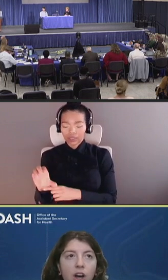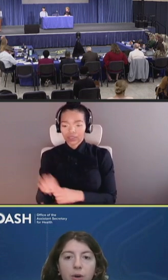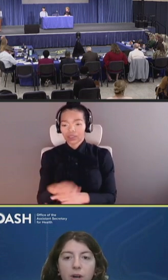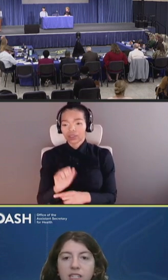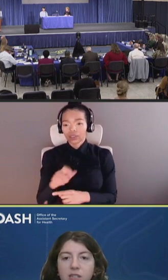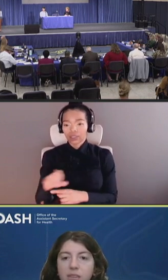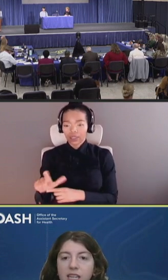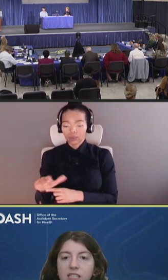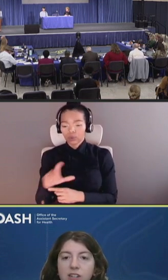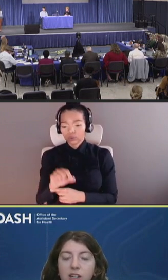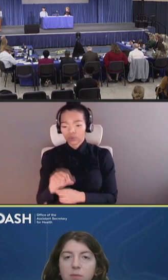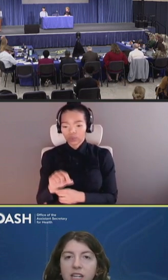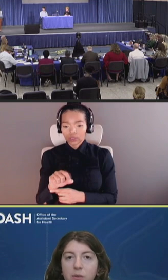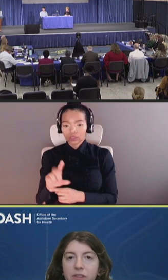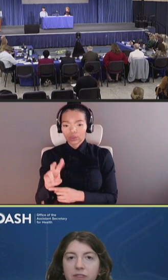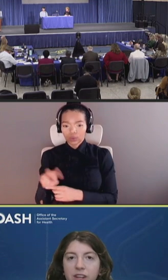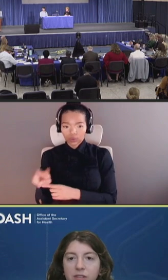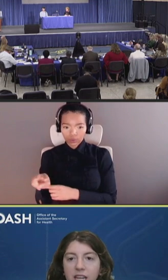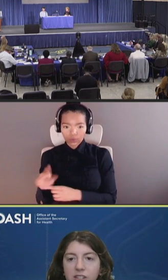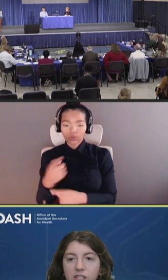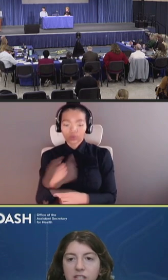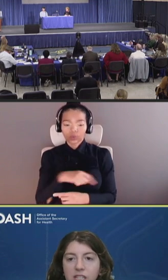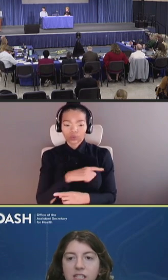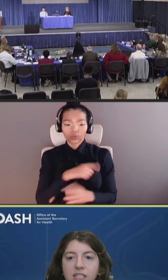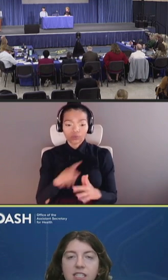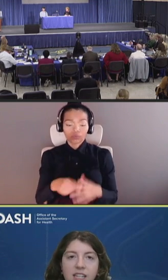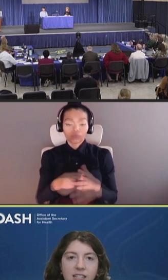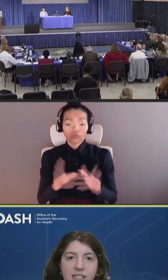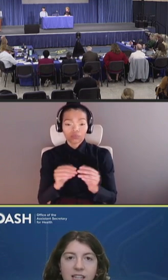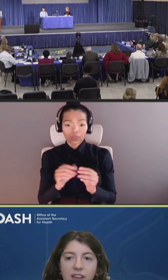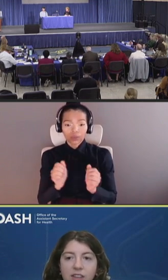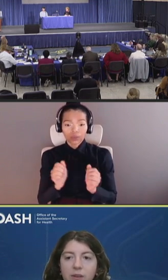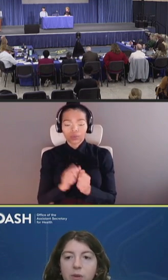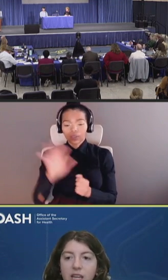OIDP started meeting with federal agencies to discuss how they would